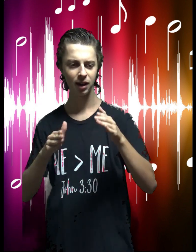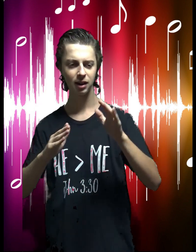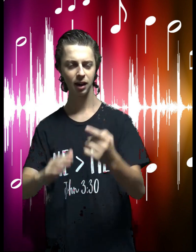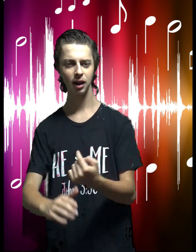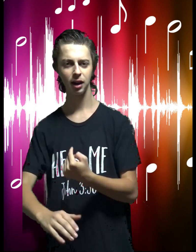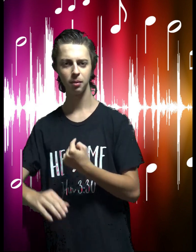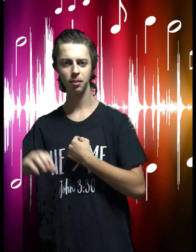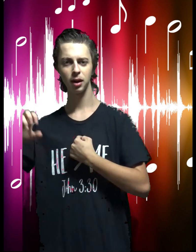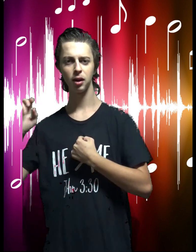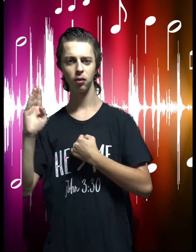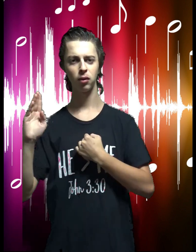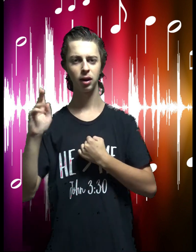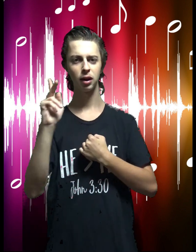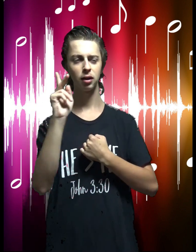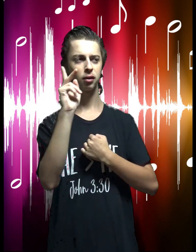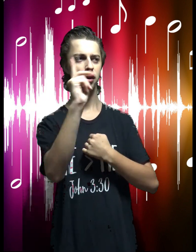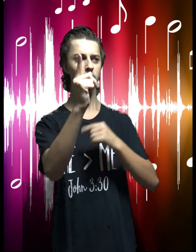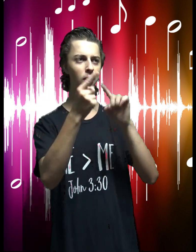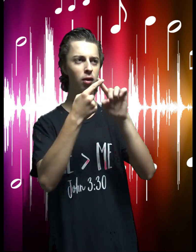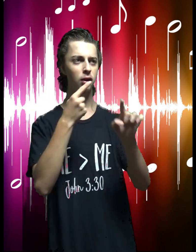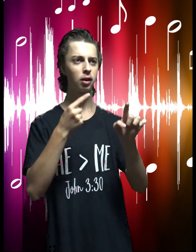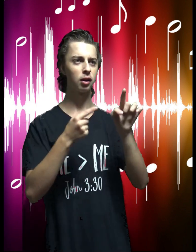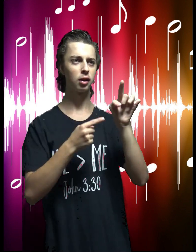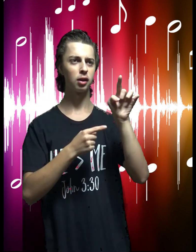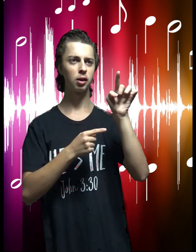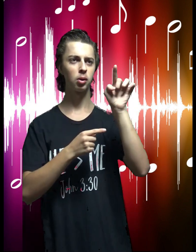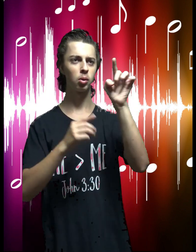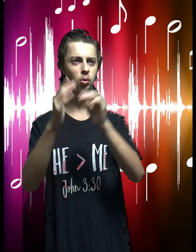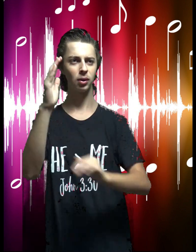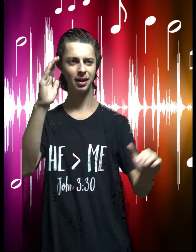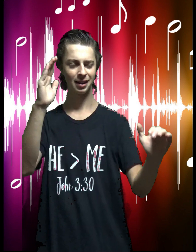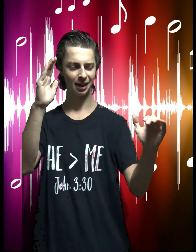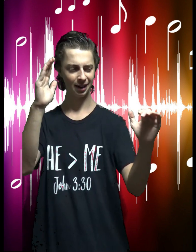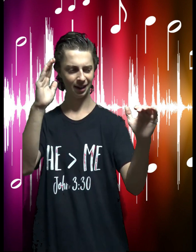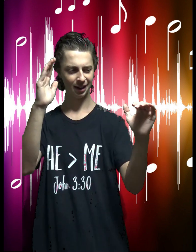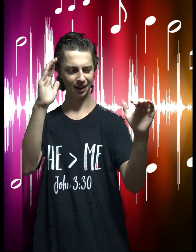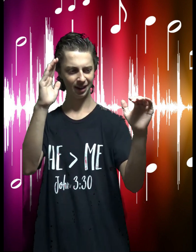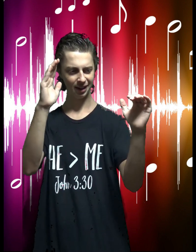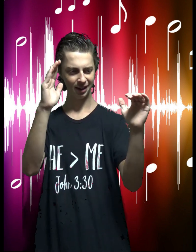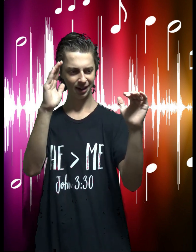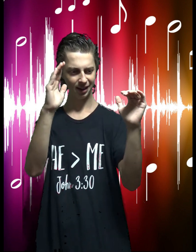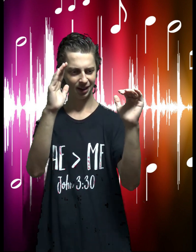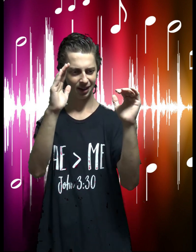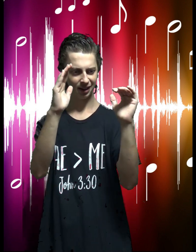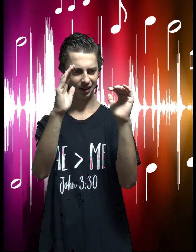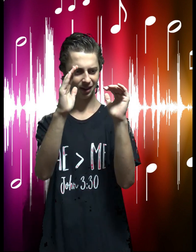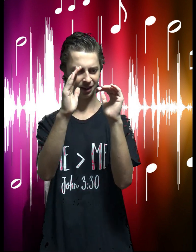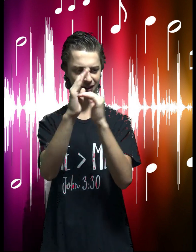Let me return to You again